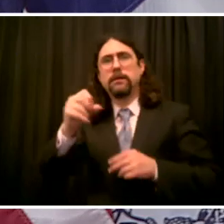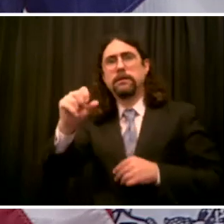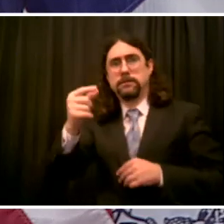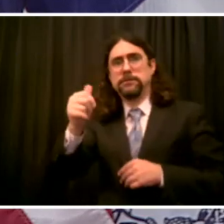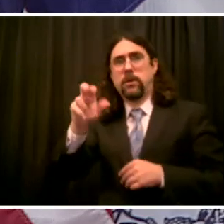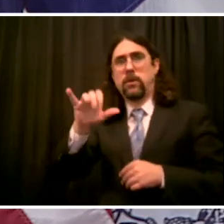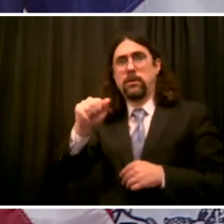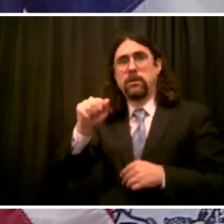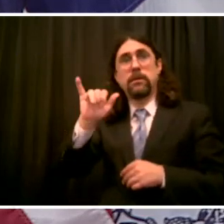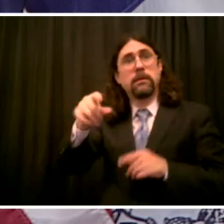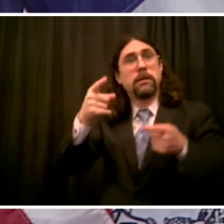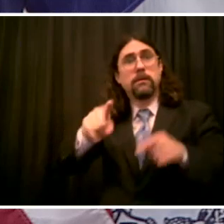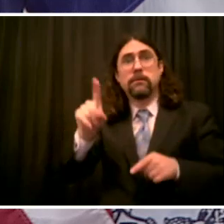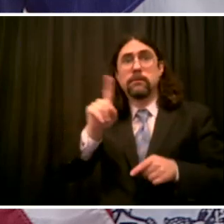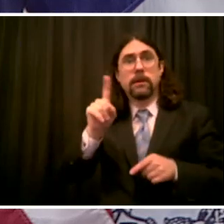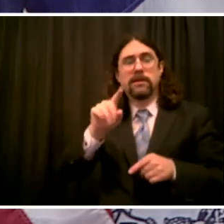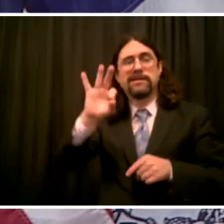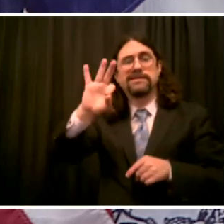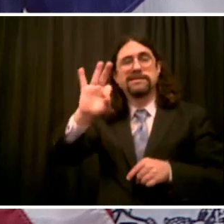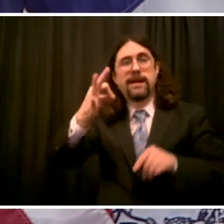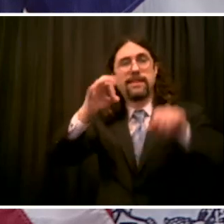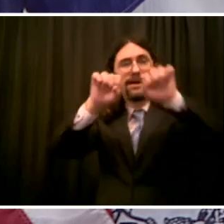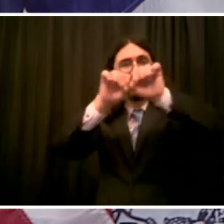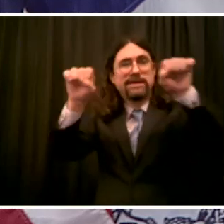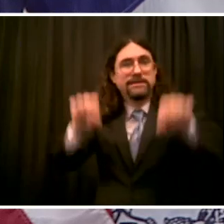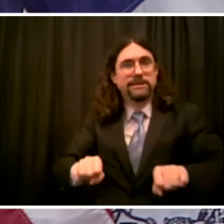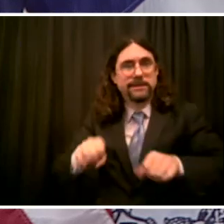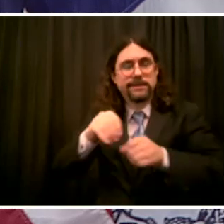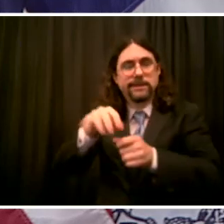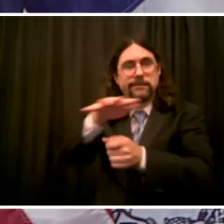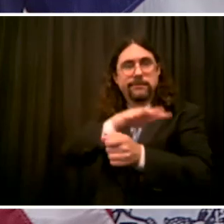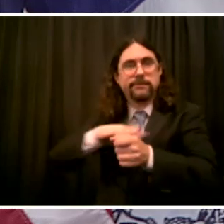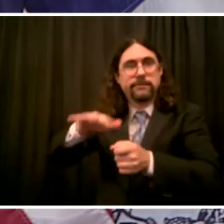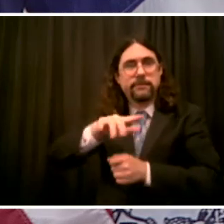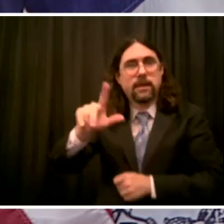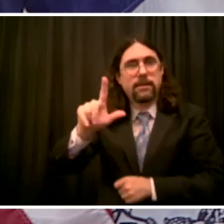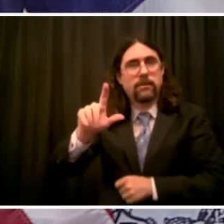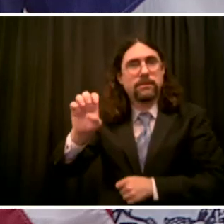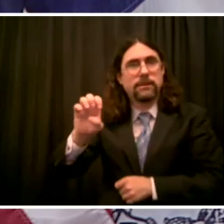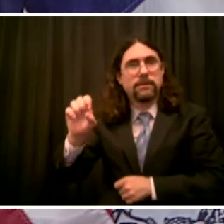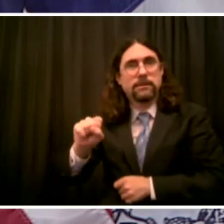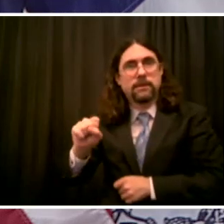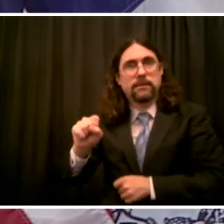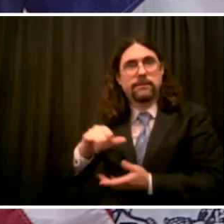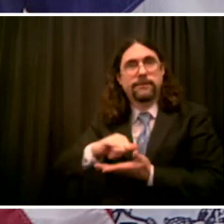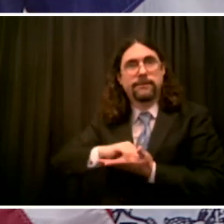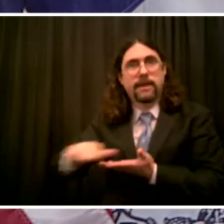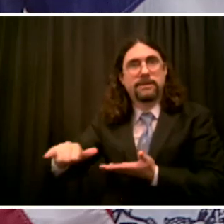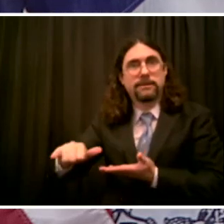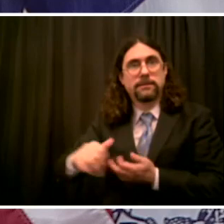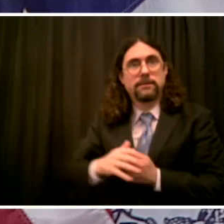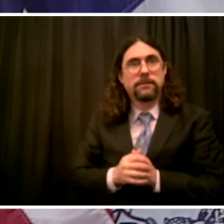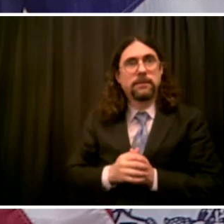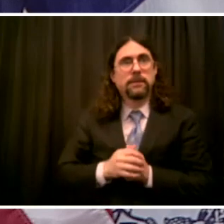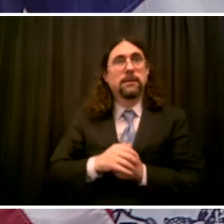GARCIA. THE NINTH PRECINCT INCIDENT FROM THE LOWER EAST SIDE A COLEUP WKSEE AGO